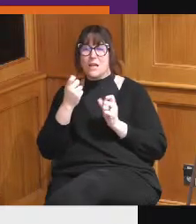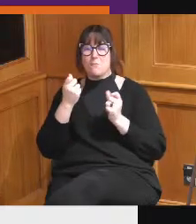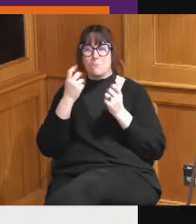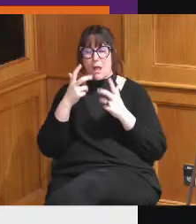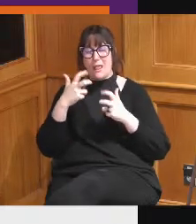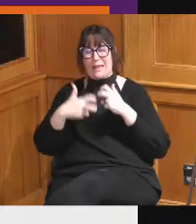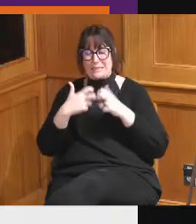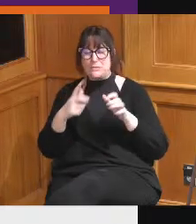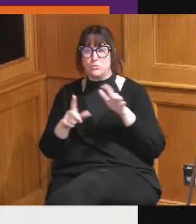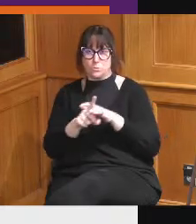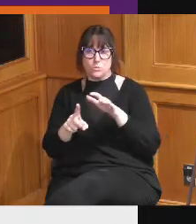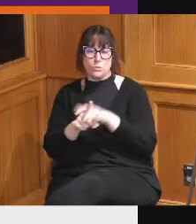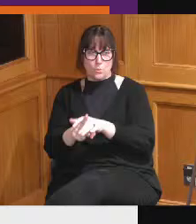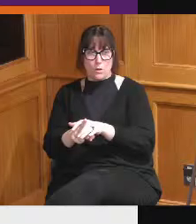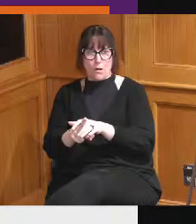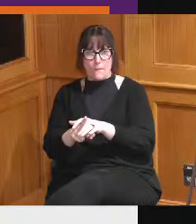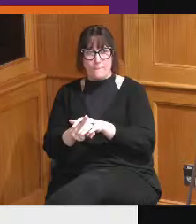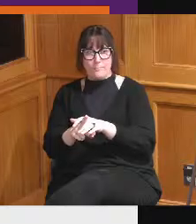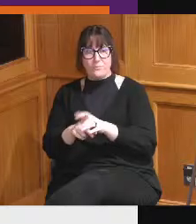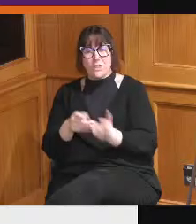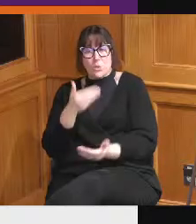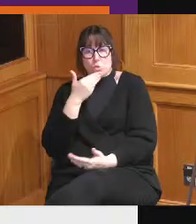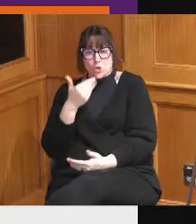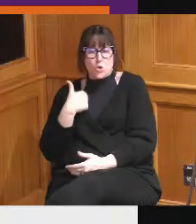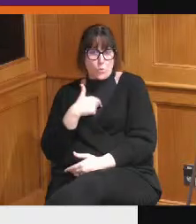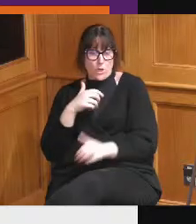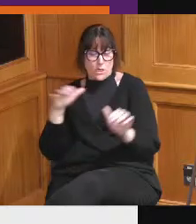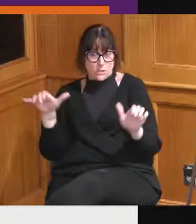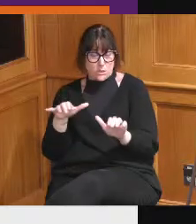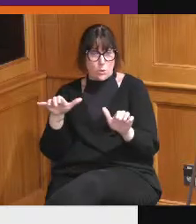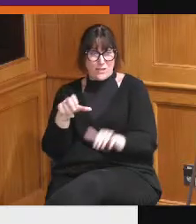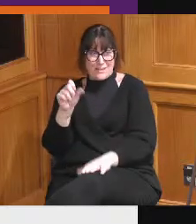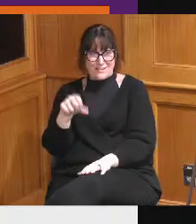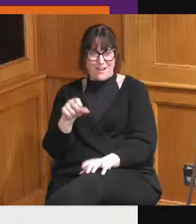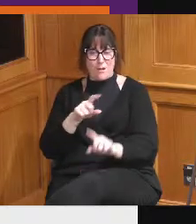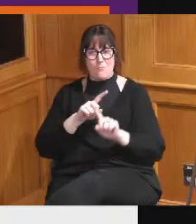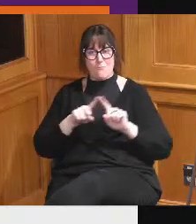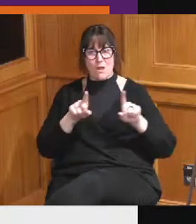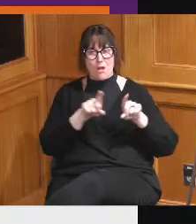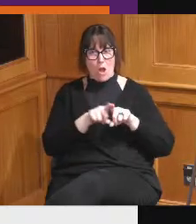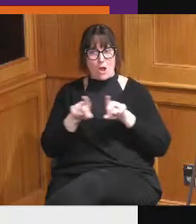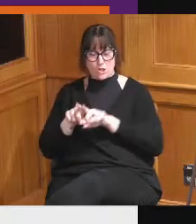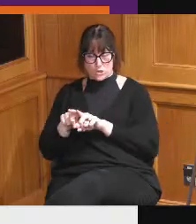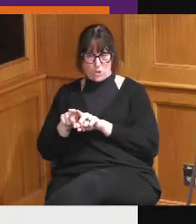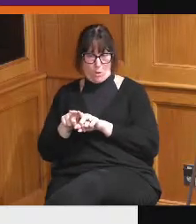both it was really good that we were doing this and also almost in spite of all that we were able